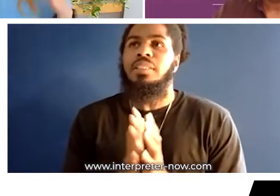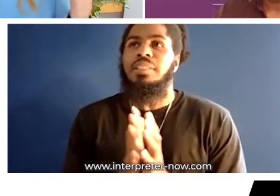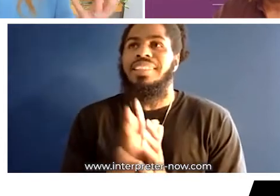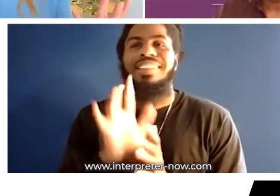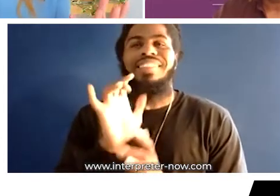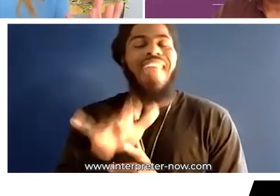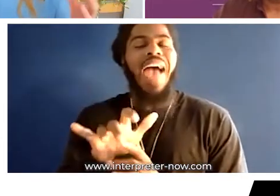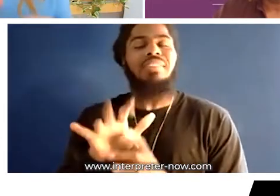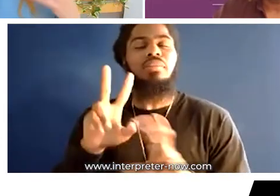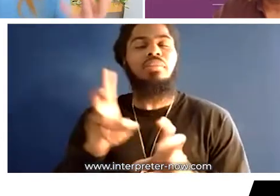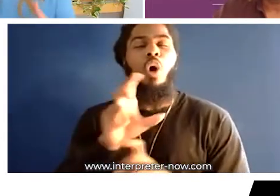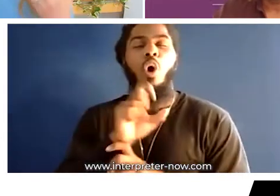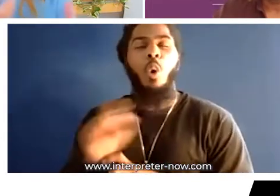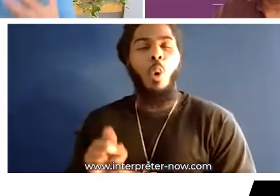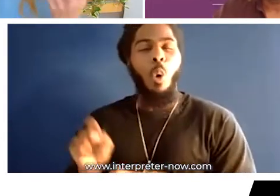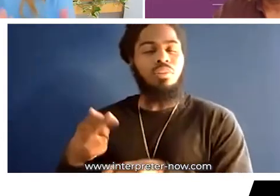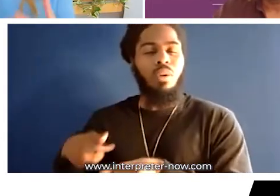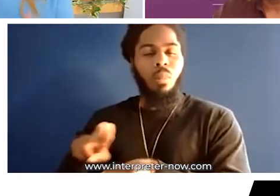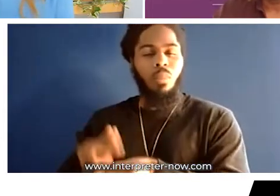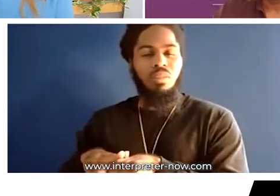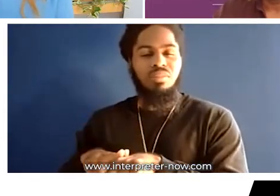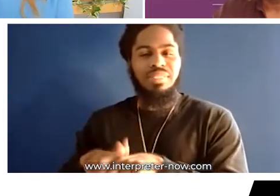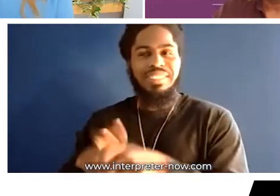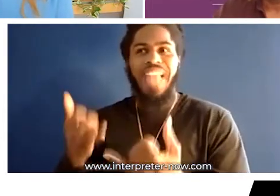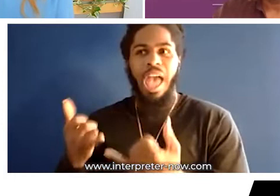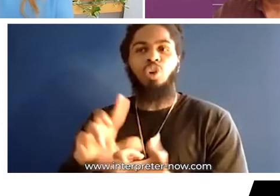I think we've redefined normal, and we're continuing to redefine normal, but in the